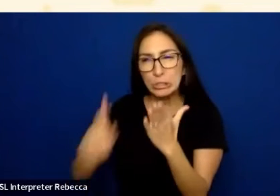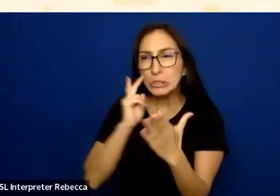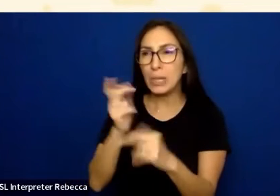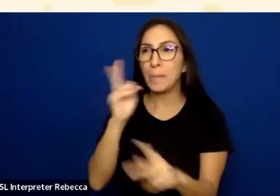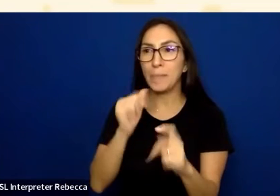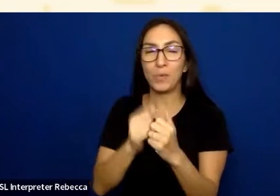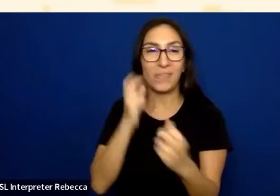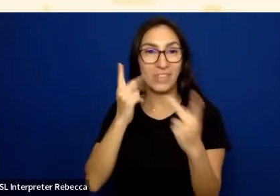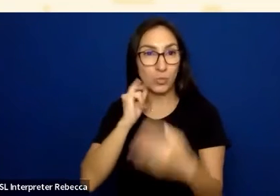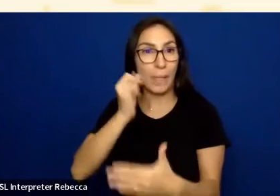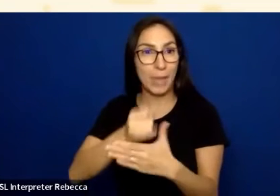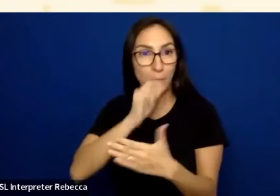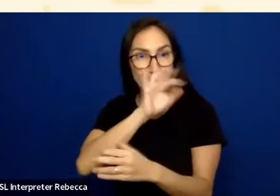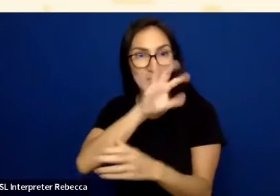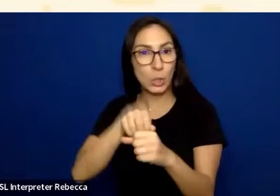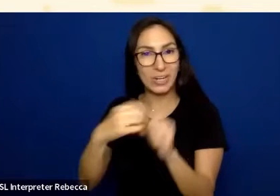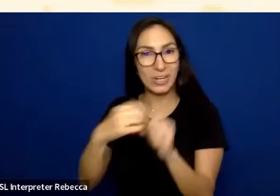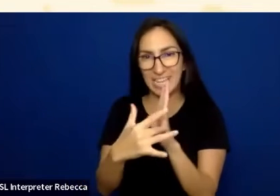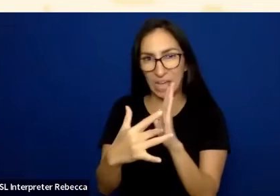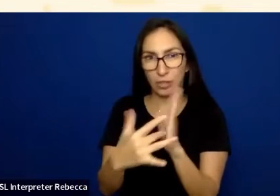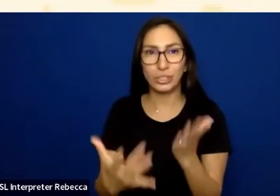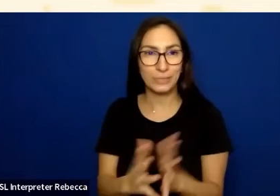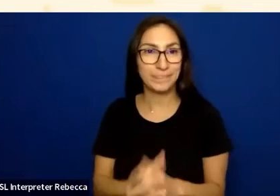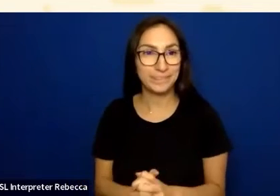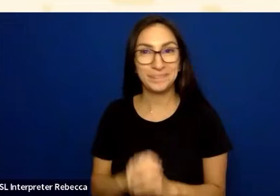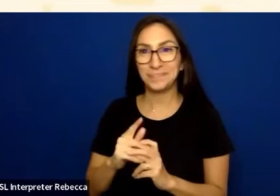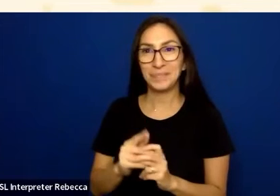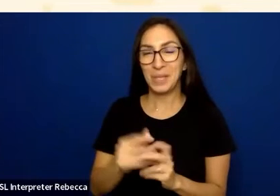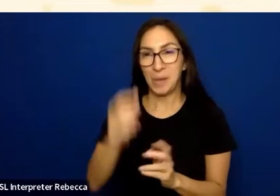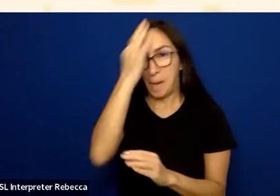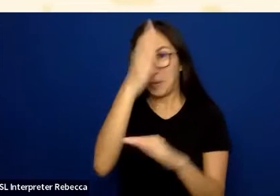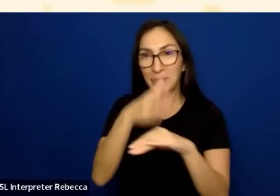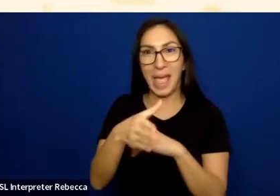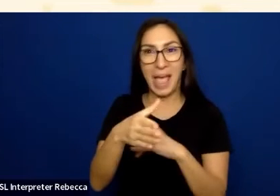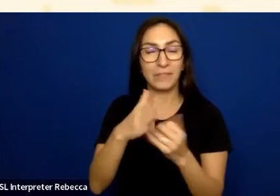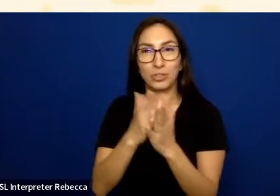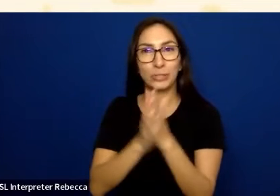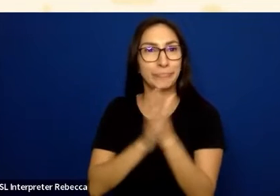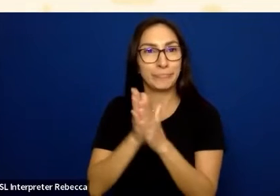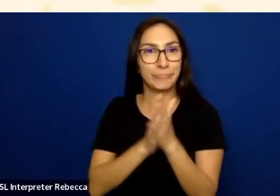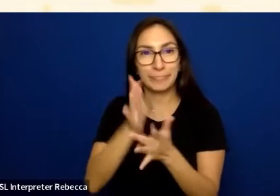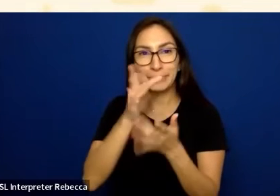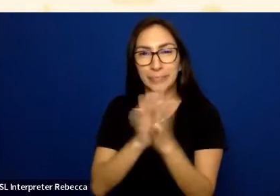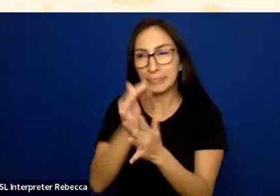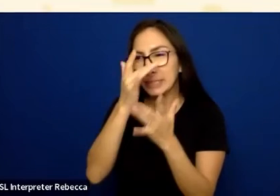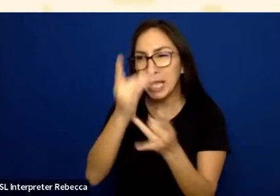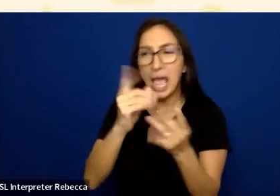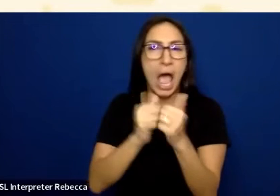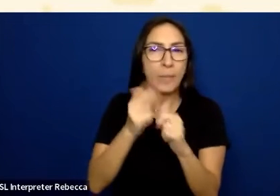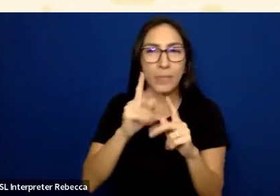and their technology needs were met. Soon, she developed a keen interest in finding out how people with other types of disabilities access digital content